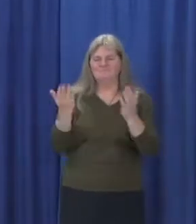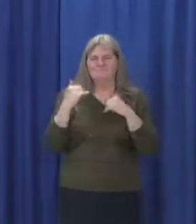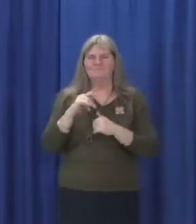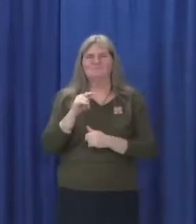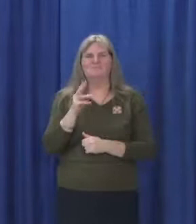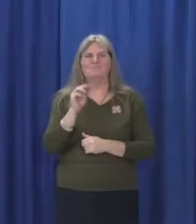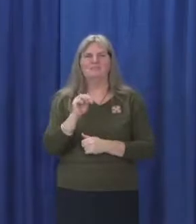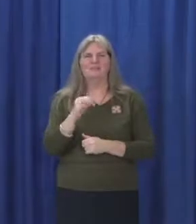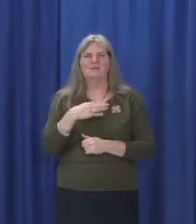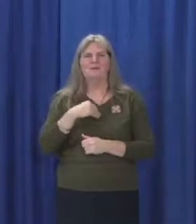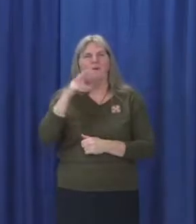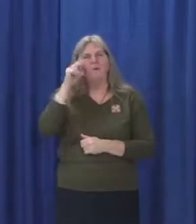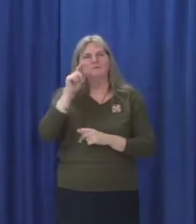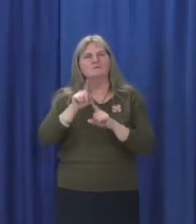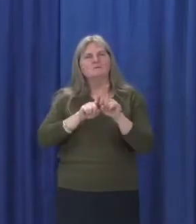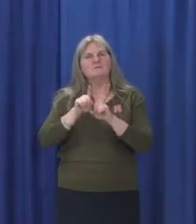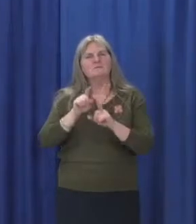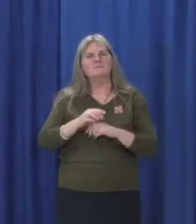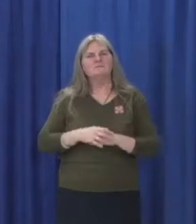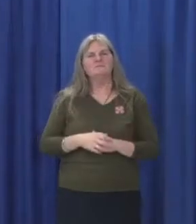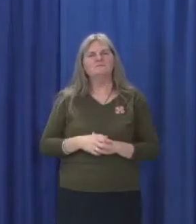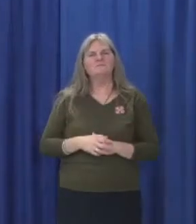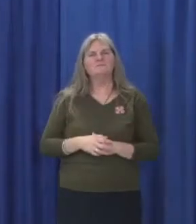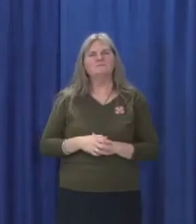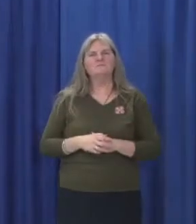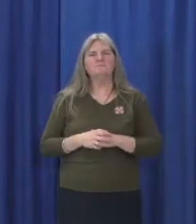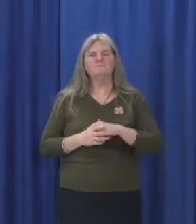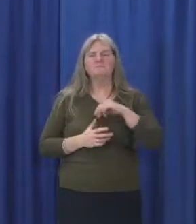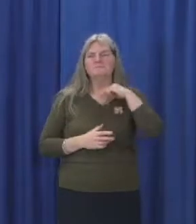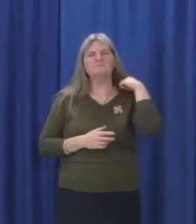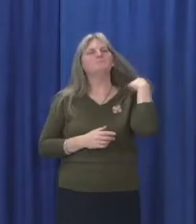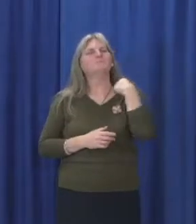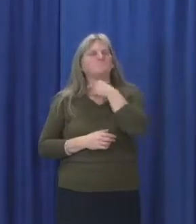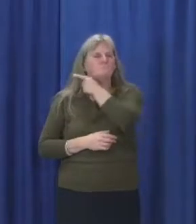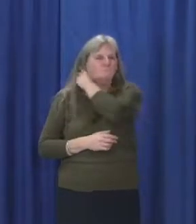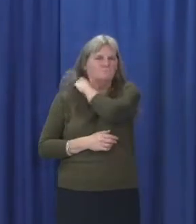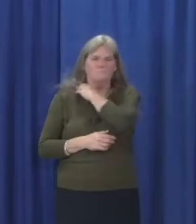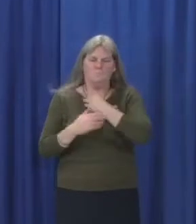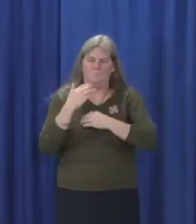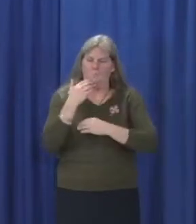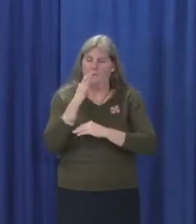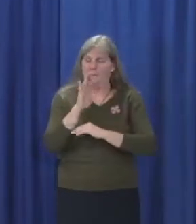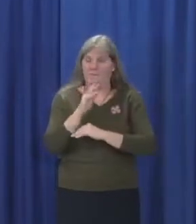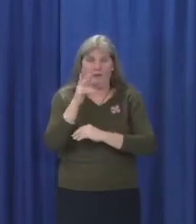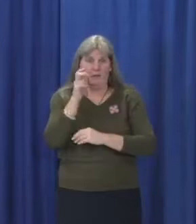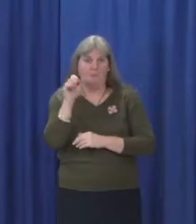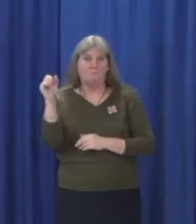move to Tim from Whitehorse Star.